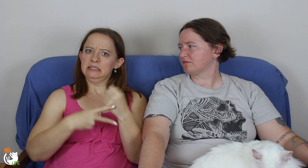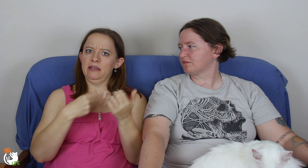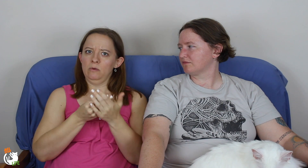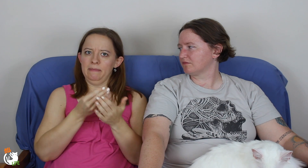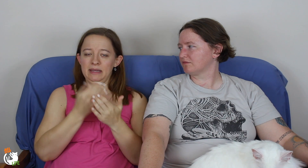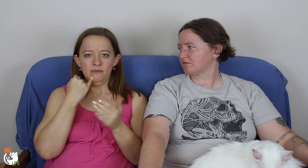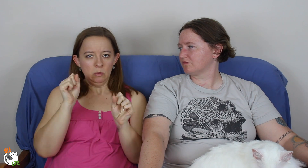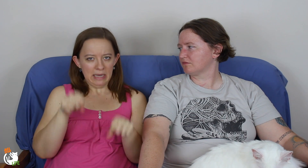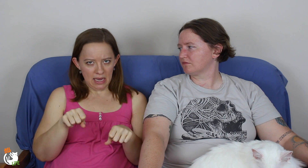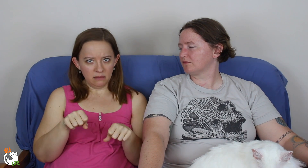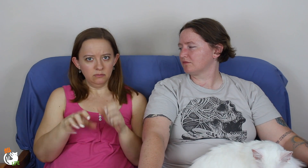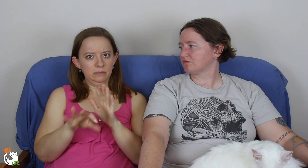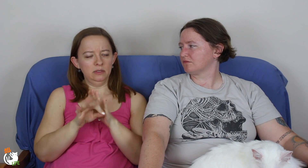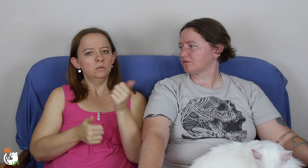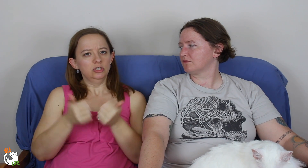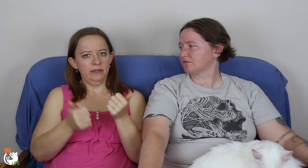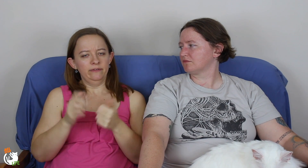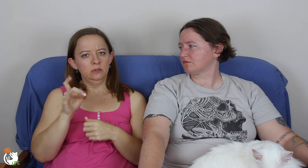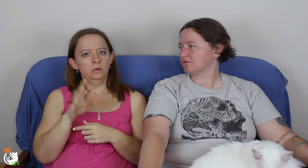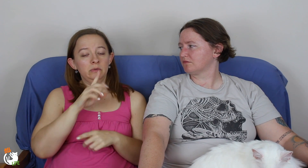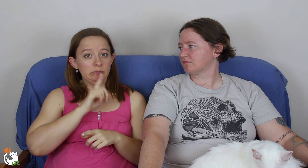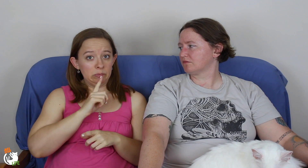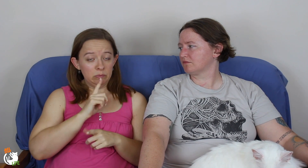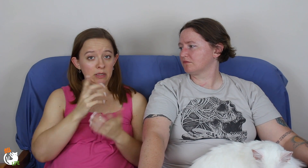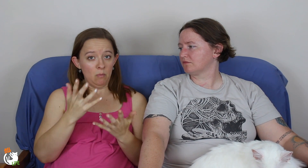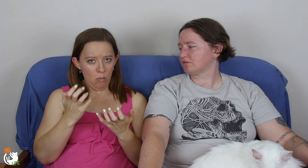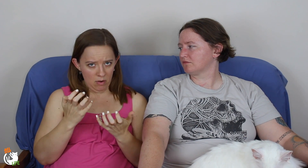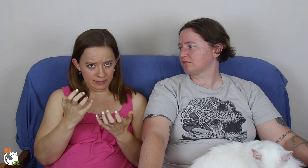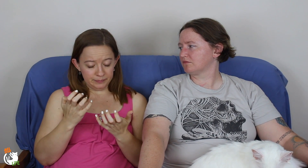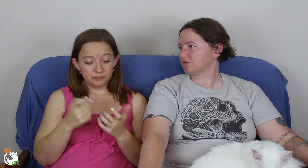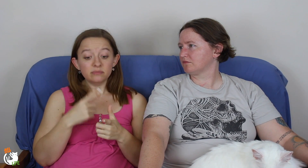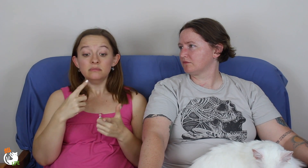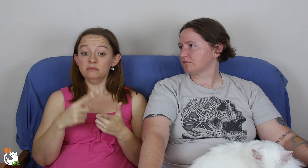No, save your money if you can and pick which donor you really, really want.